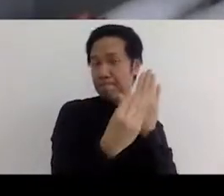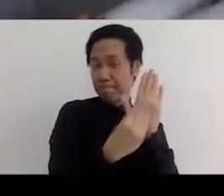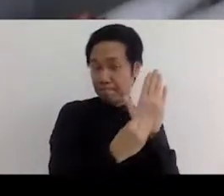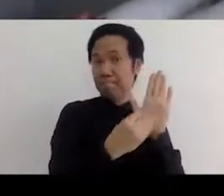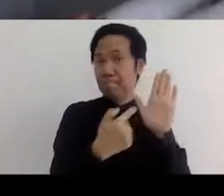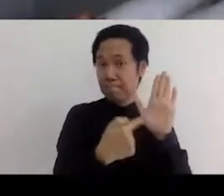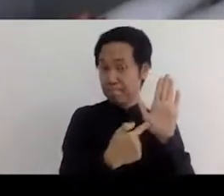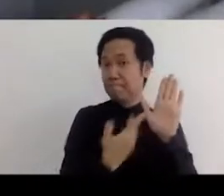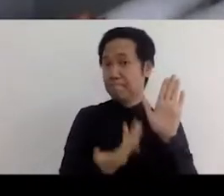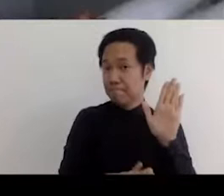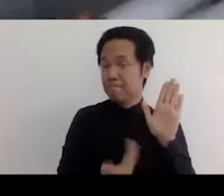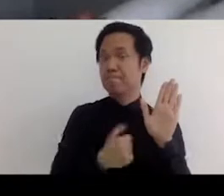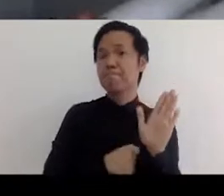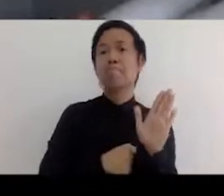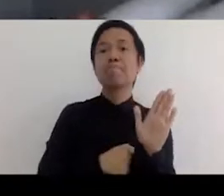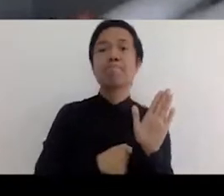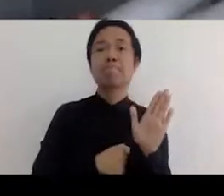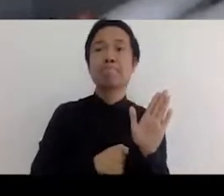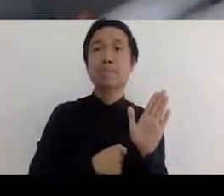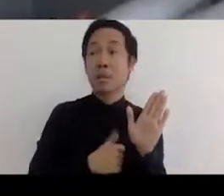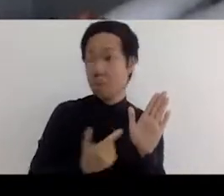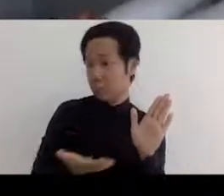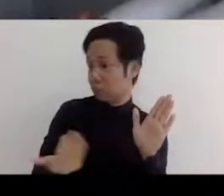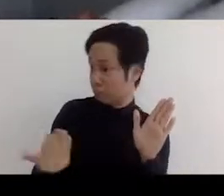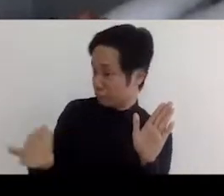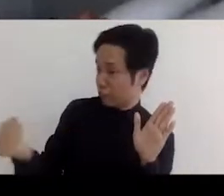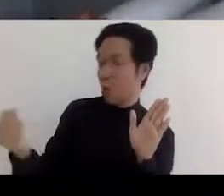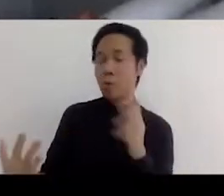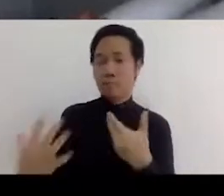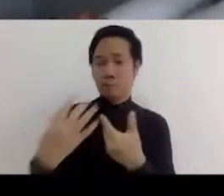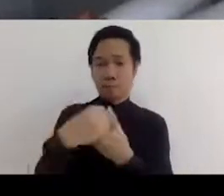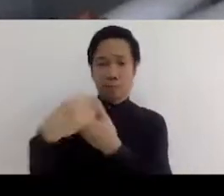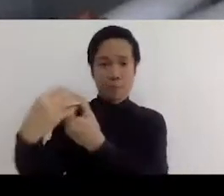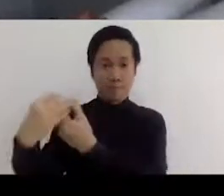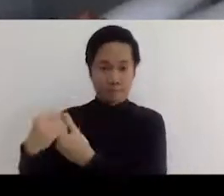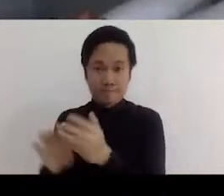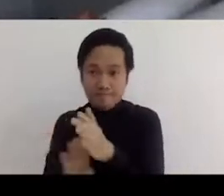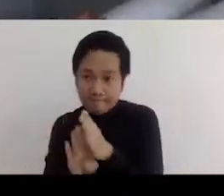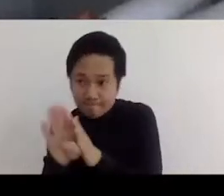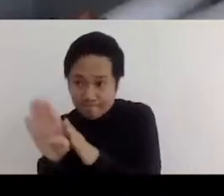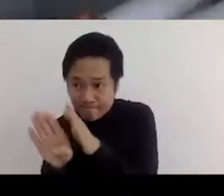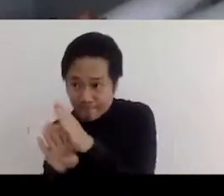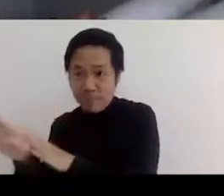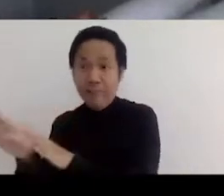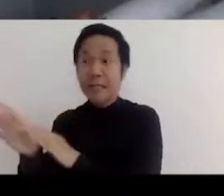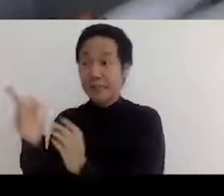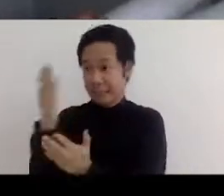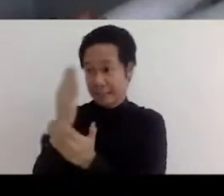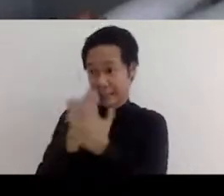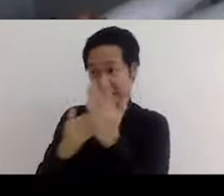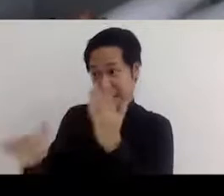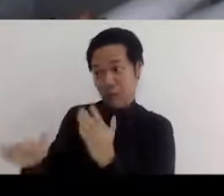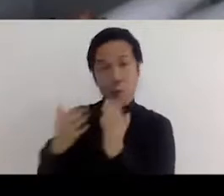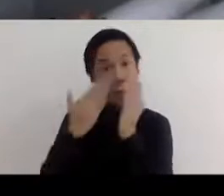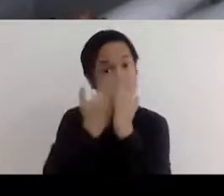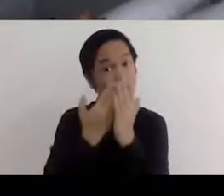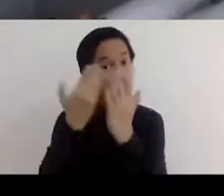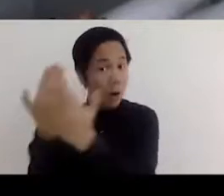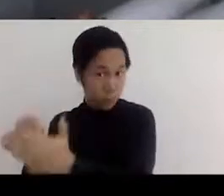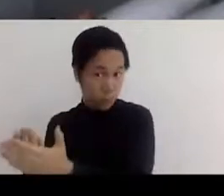So it’s really pushing forward the importance of leadership and highlighting disability inclusion as a key issue